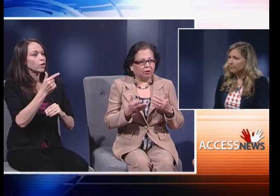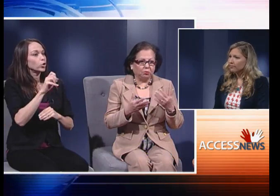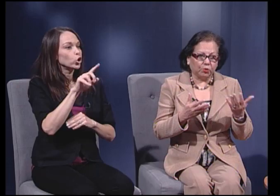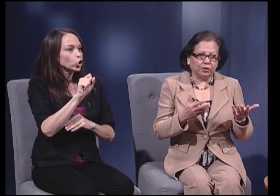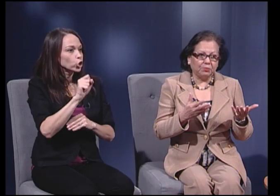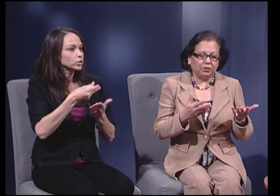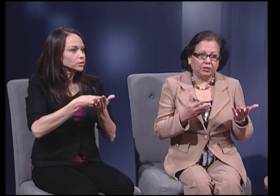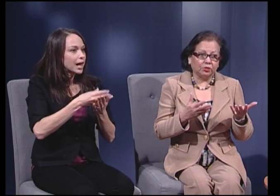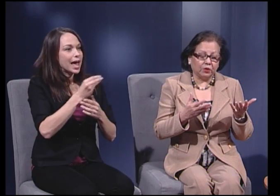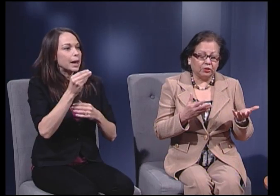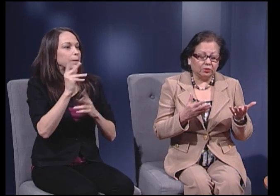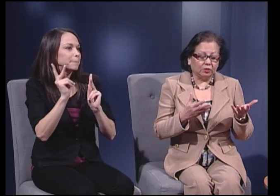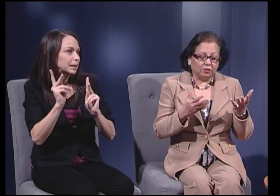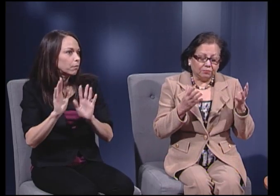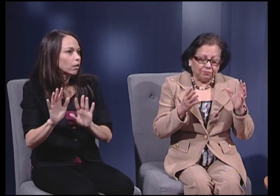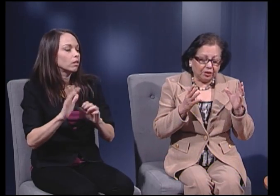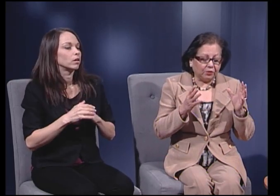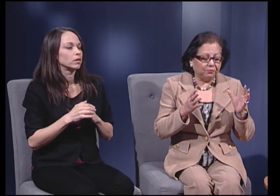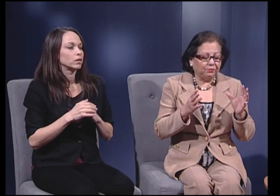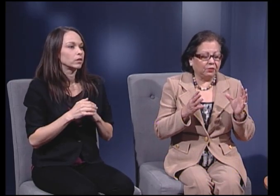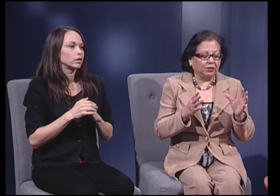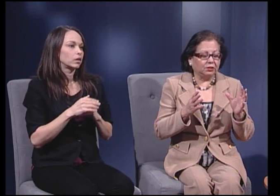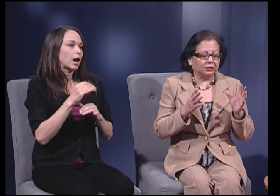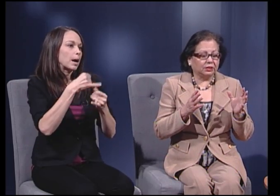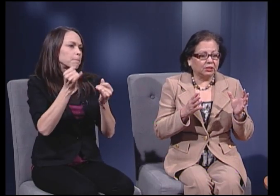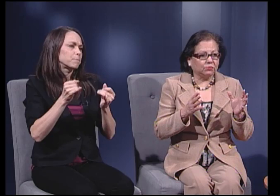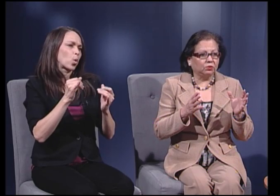Our border communities are very, very successful.